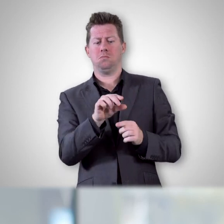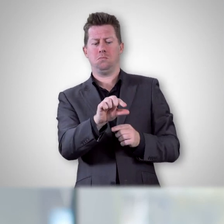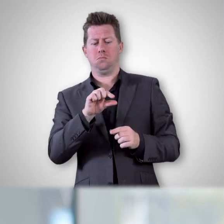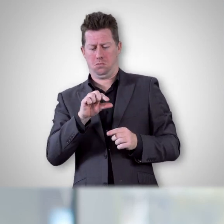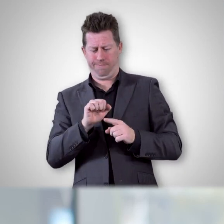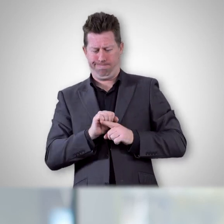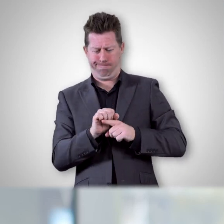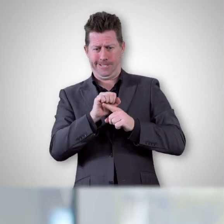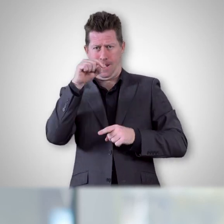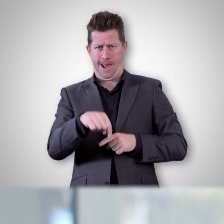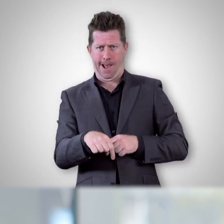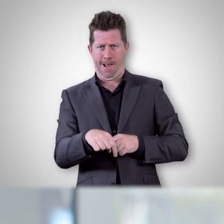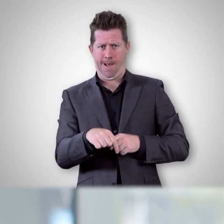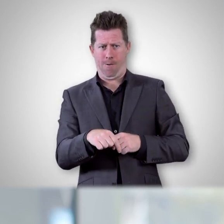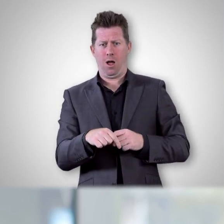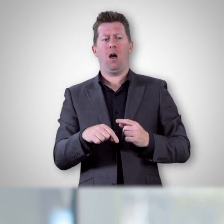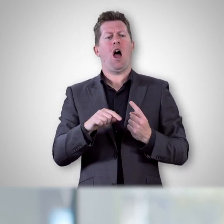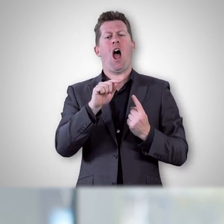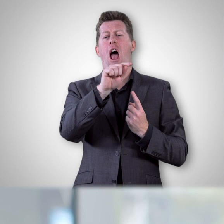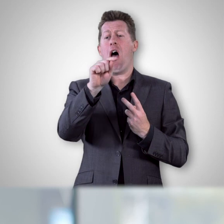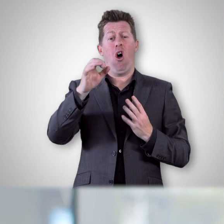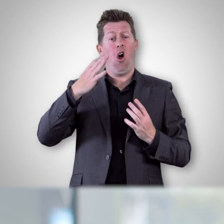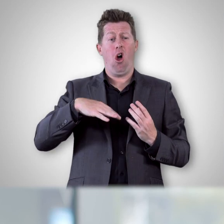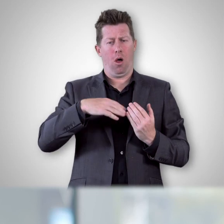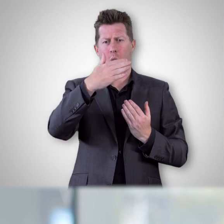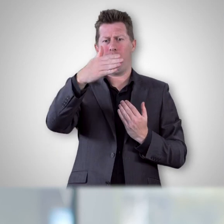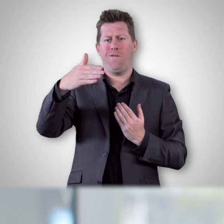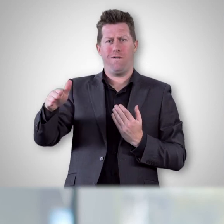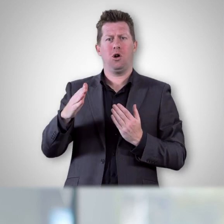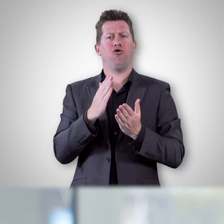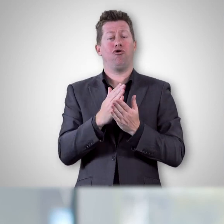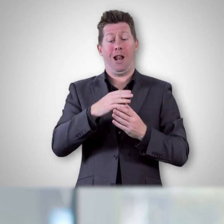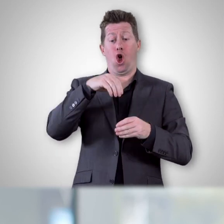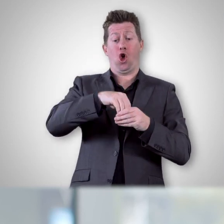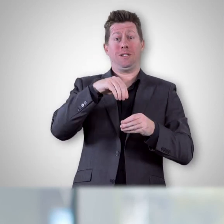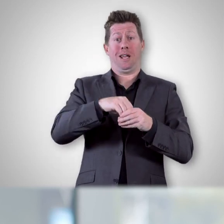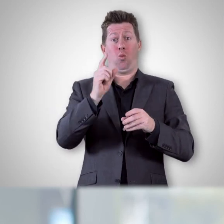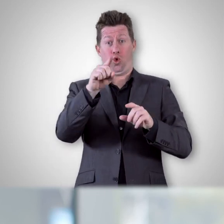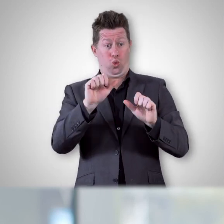kept and redeveloped and try and eliminate the rest. You really want any content that you are